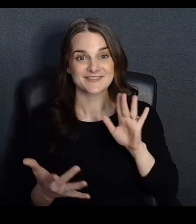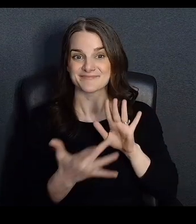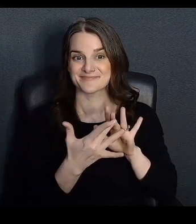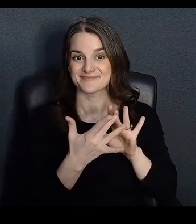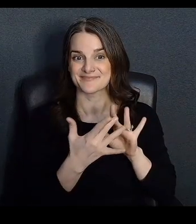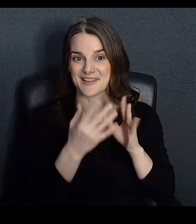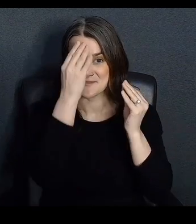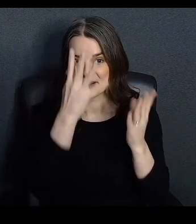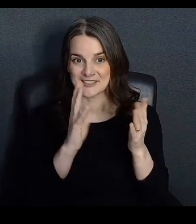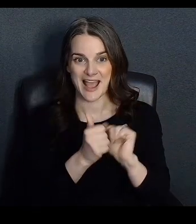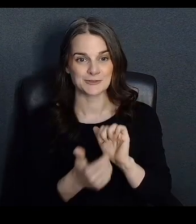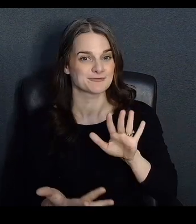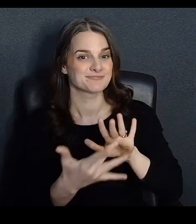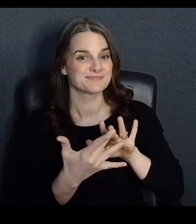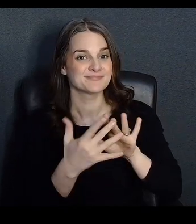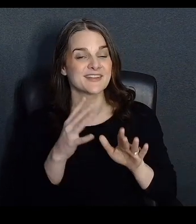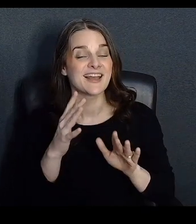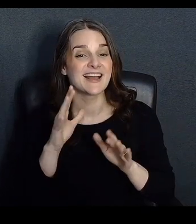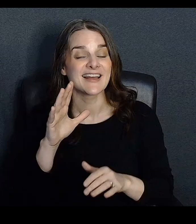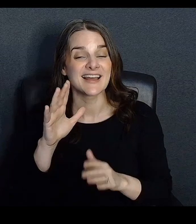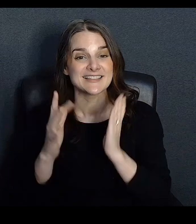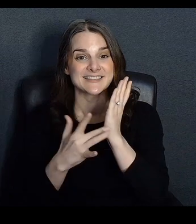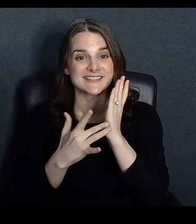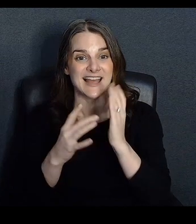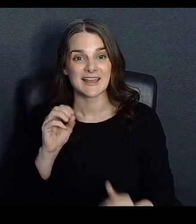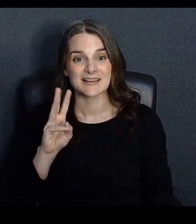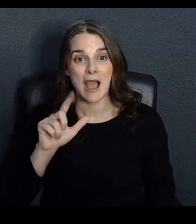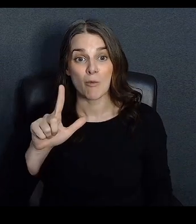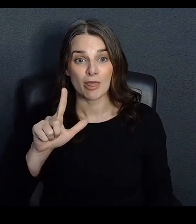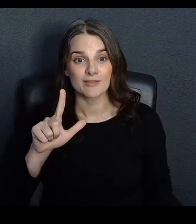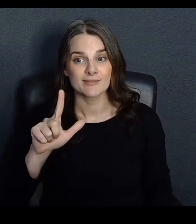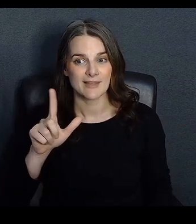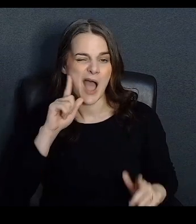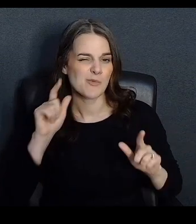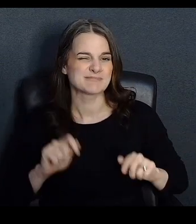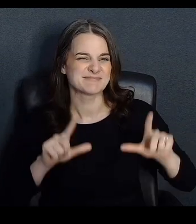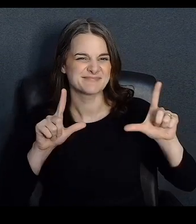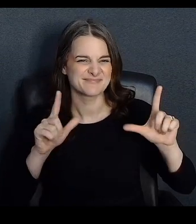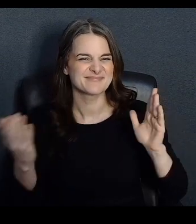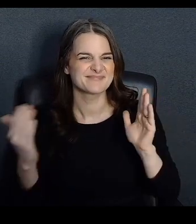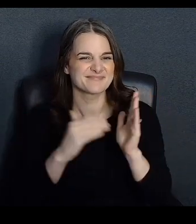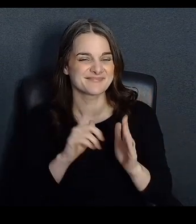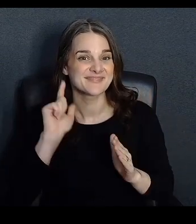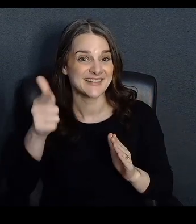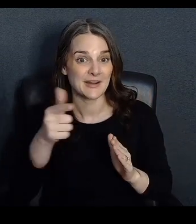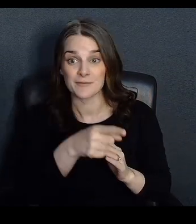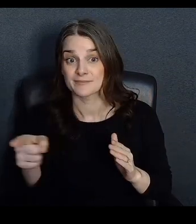Right here is some contact information for how to reach TechOWL. I will bring that slide back up for anyone who needs it later as well.